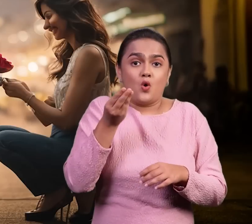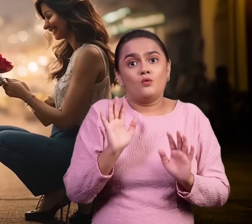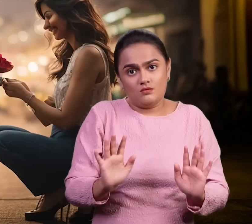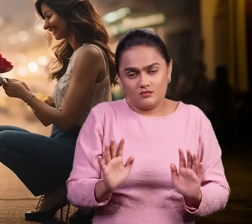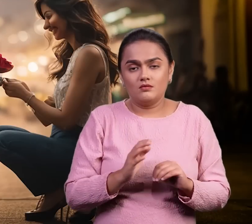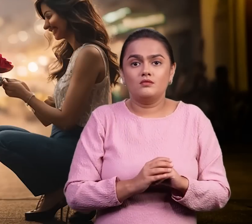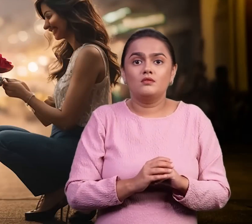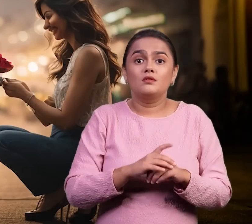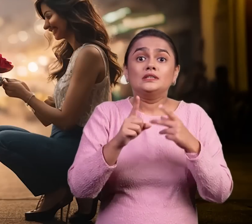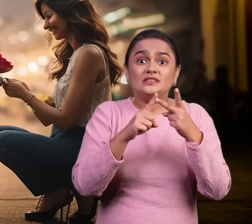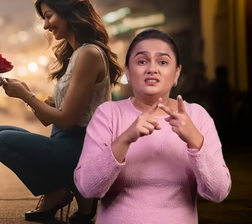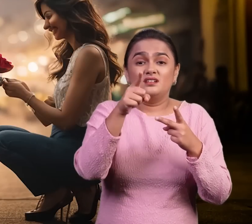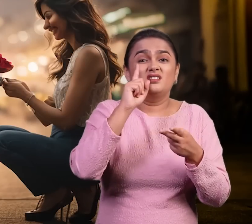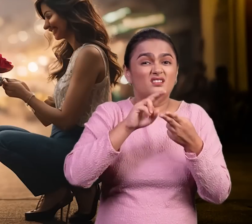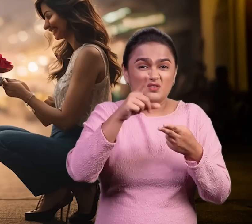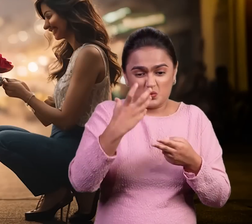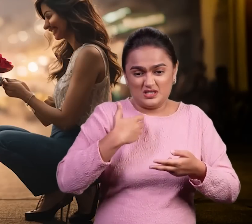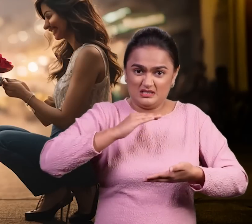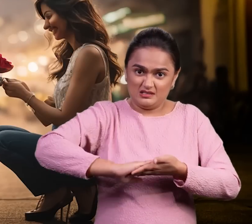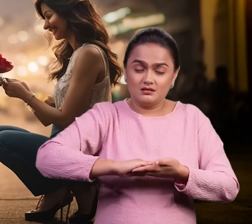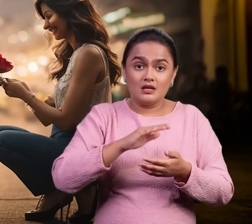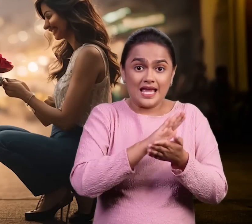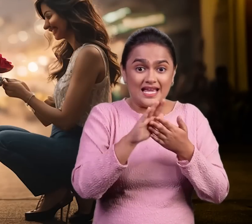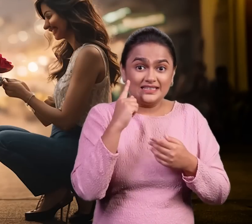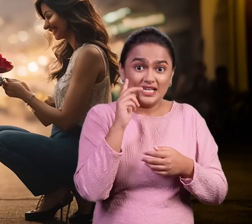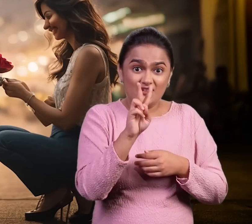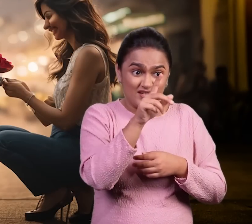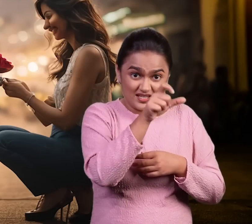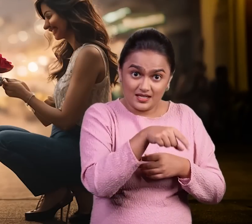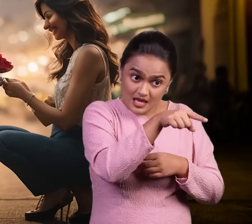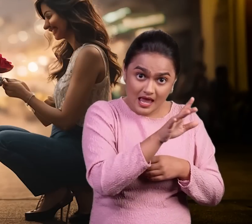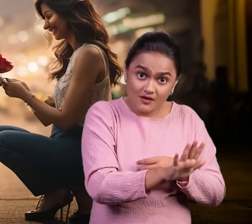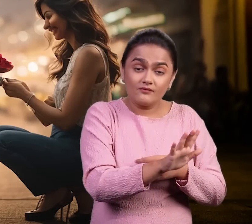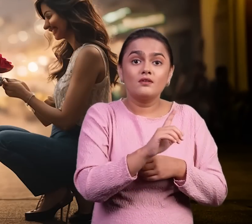Second is regarding marriage. If an HIV-positive person wants to marry